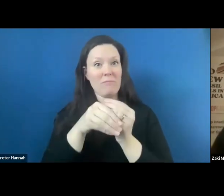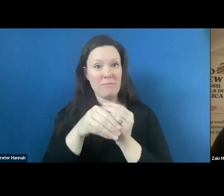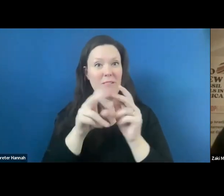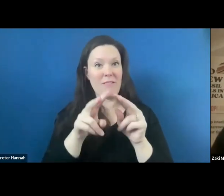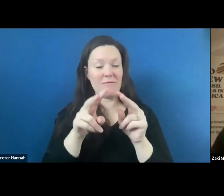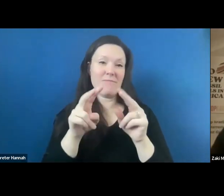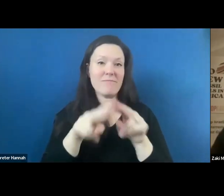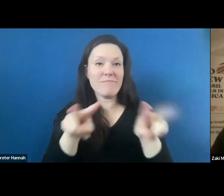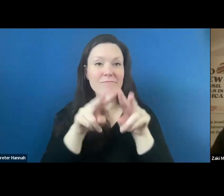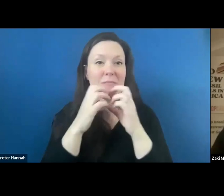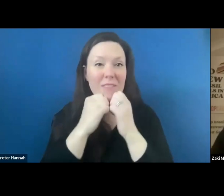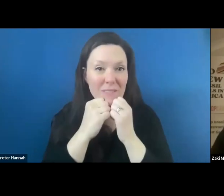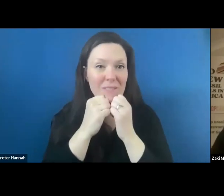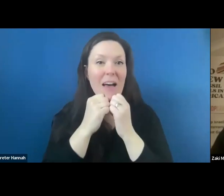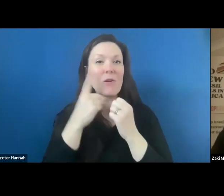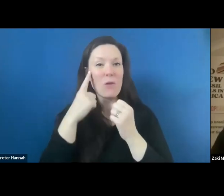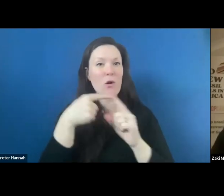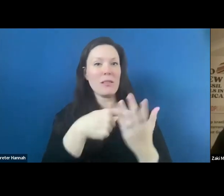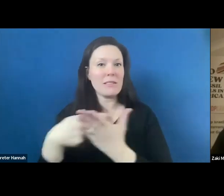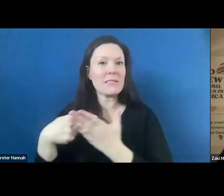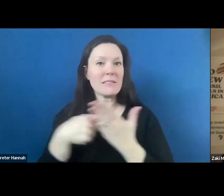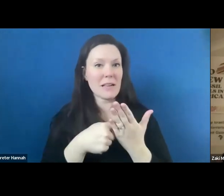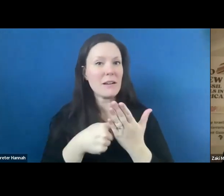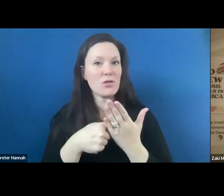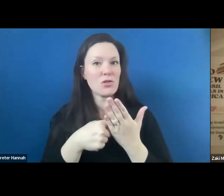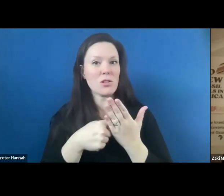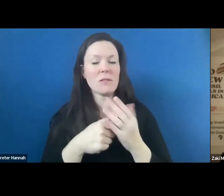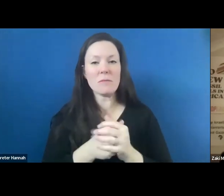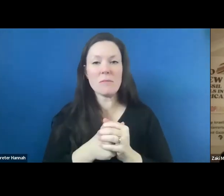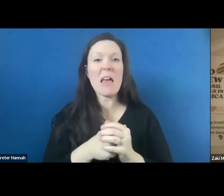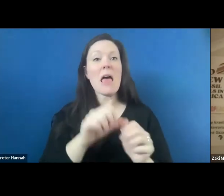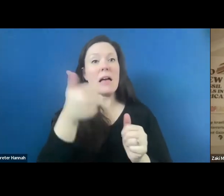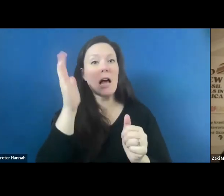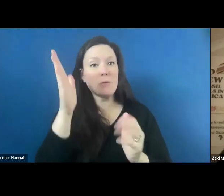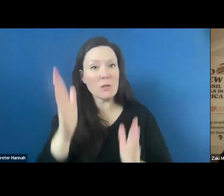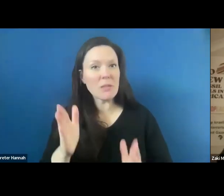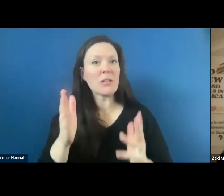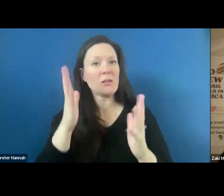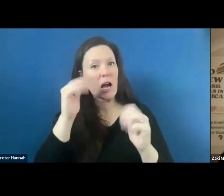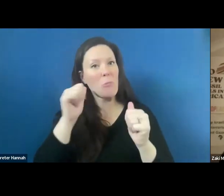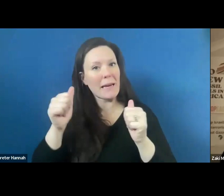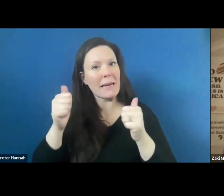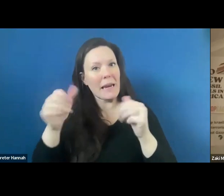and to build on some of what a lot of the other speakers, I'm sure will speak to and what Dr.